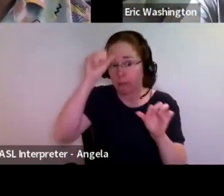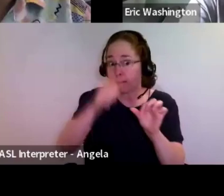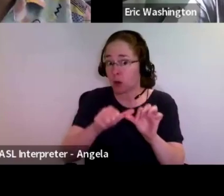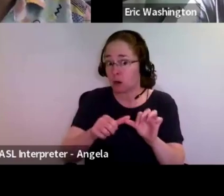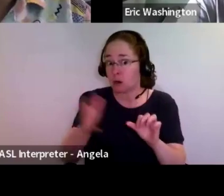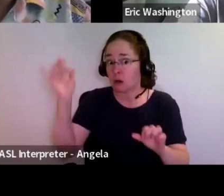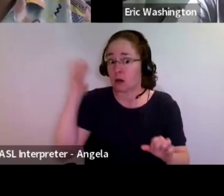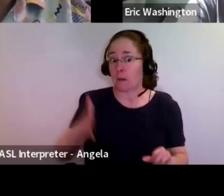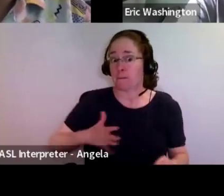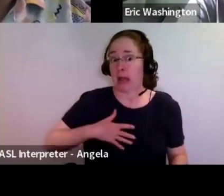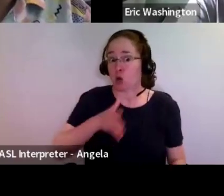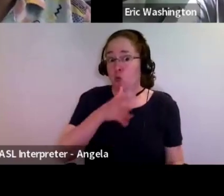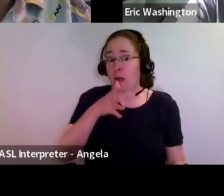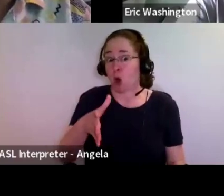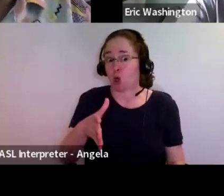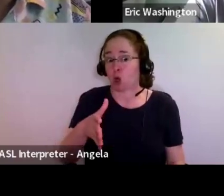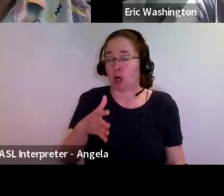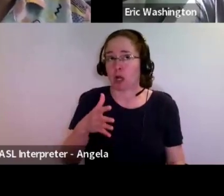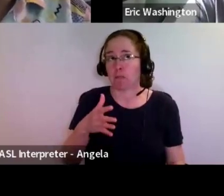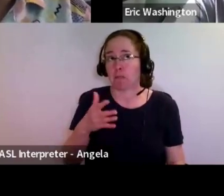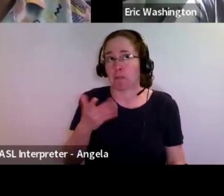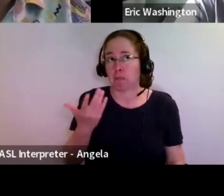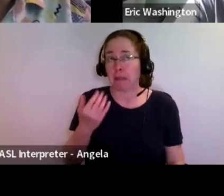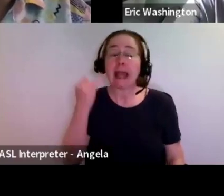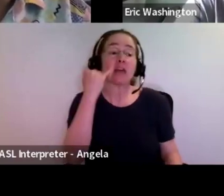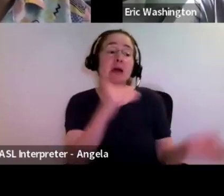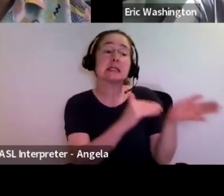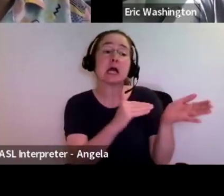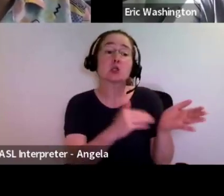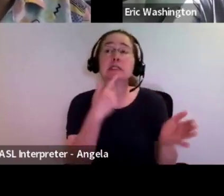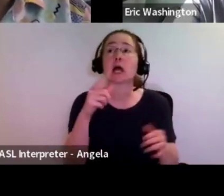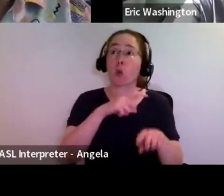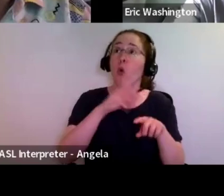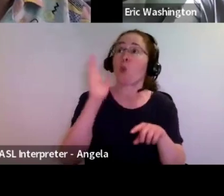know, back in the day, it was like, when the doctor said they were going to call you, you just waited by the phone until they